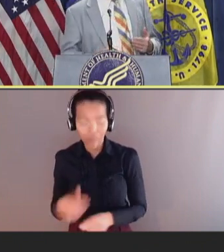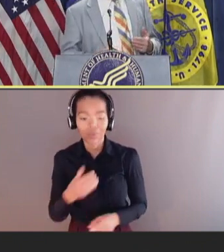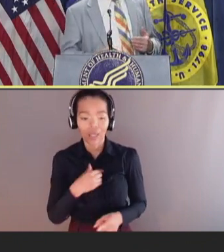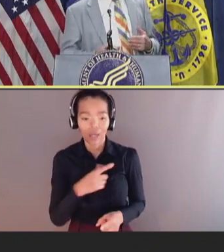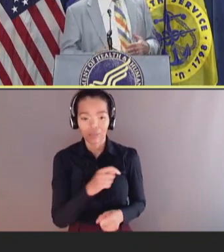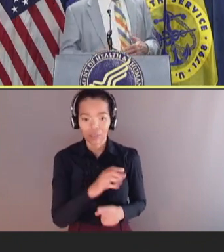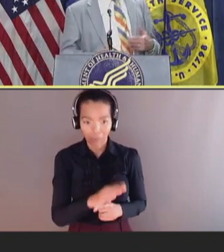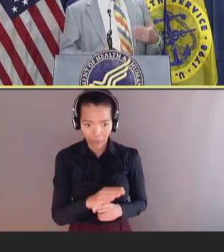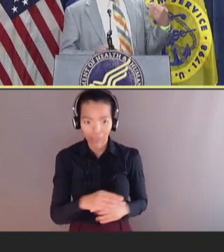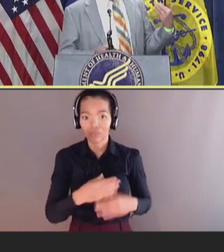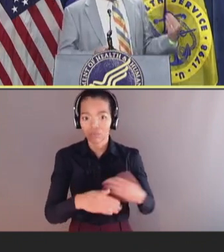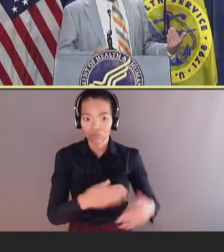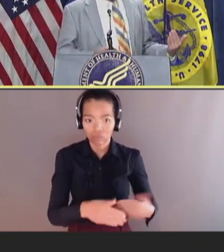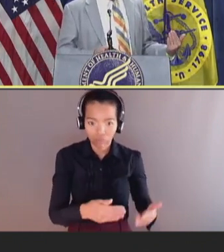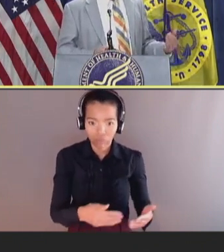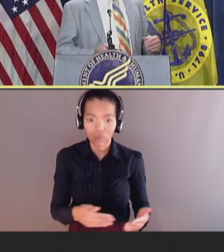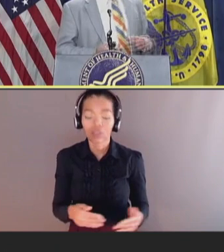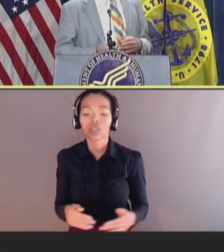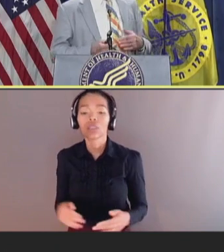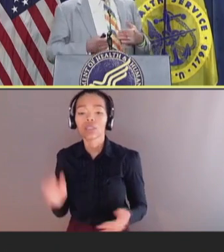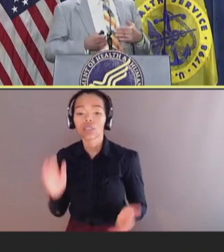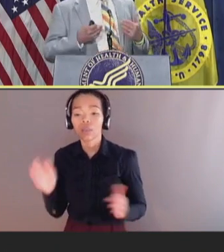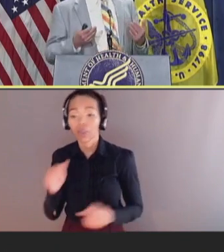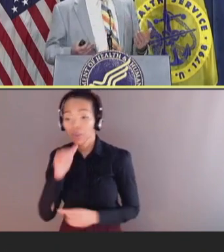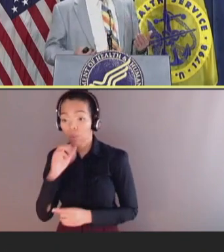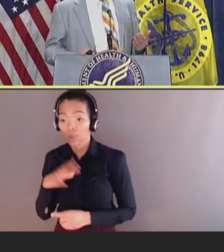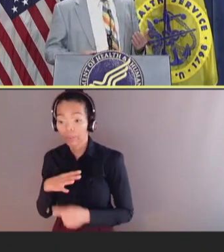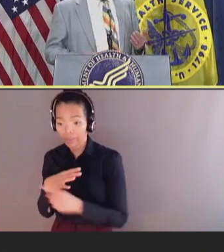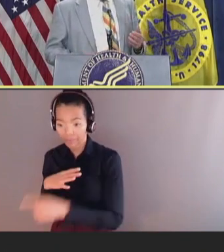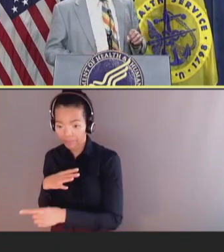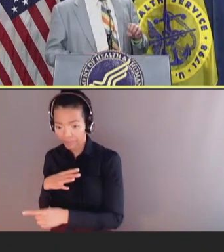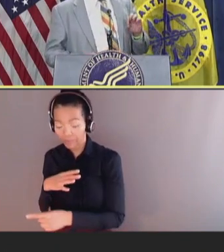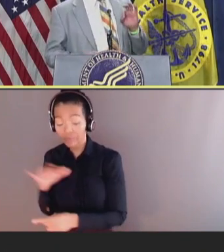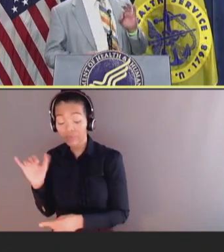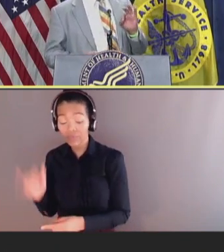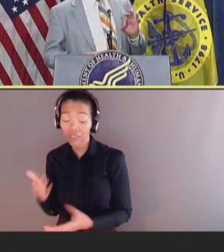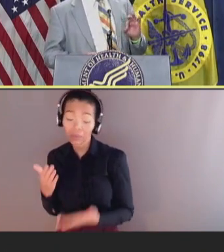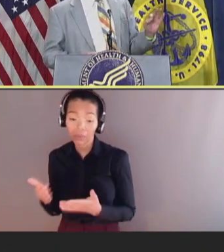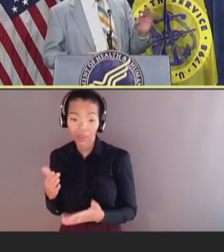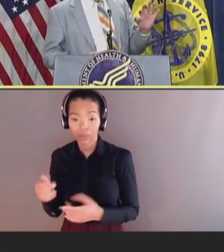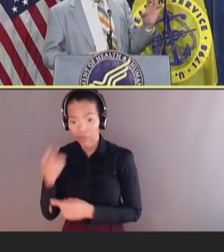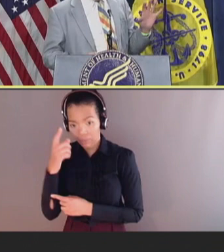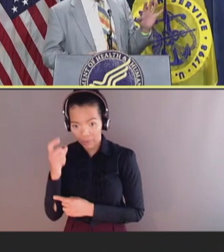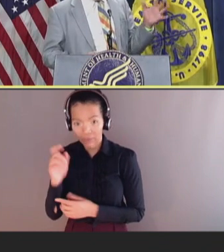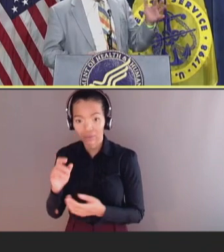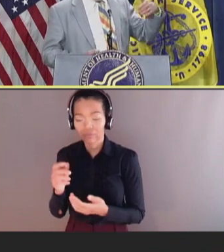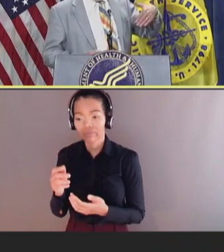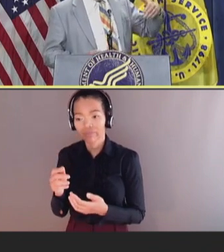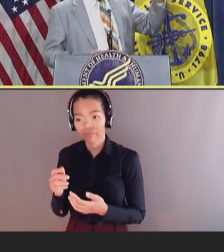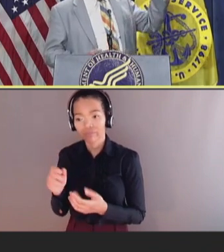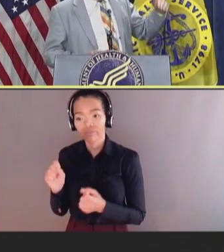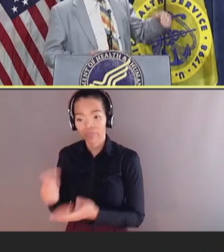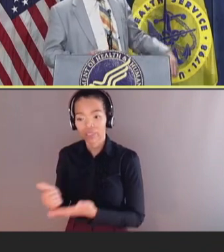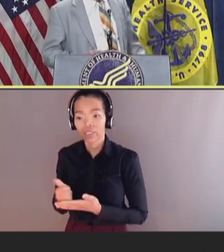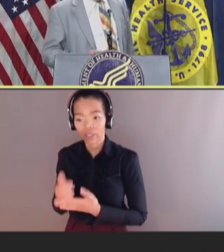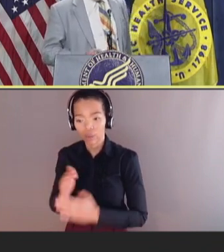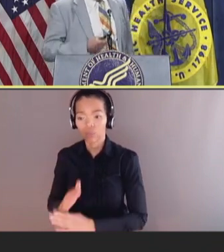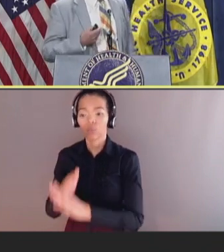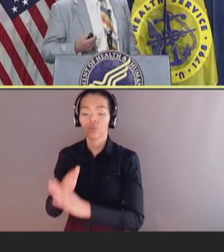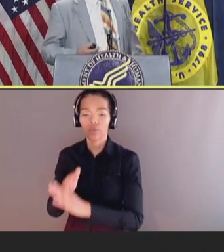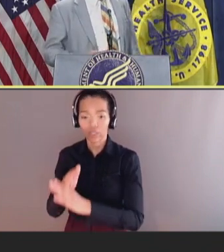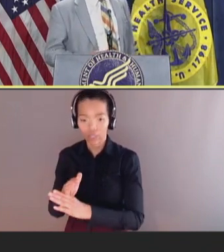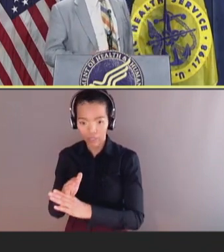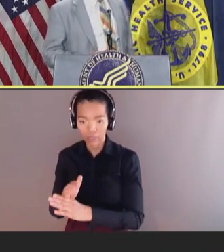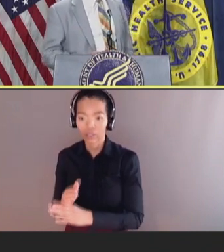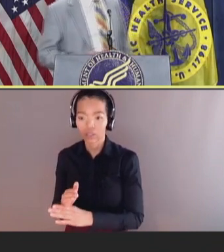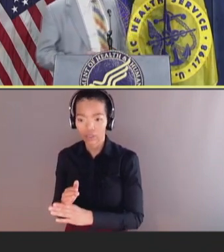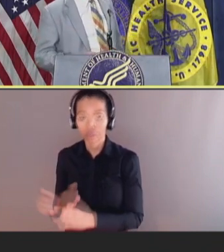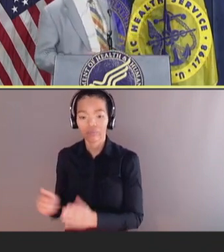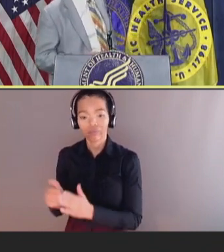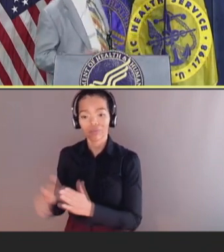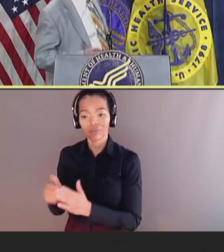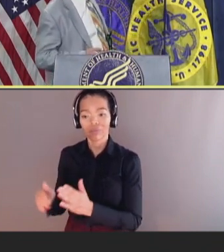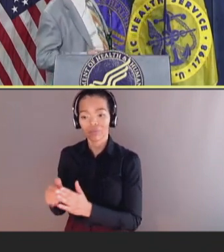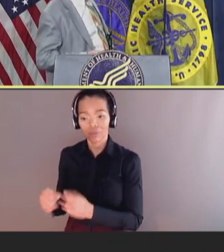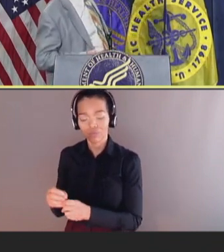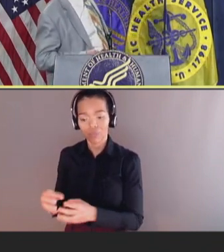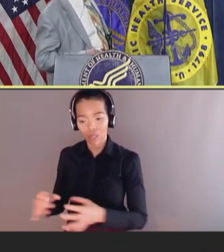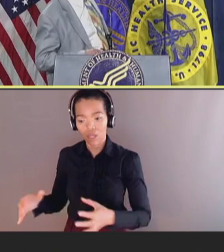in women, which may be associated with preventing the level of replication happening in vivo. So,